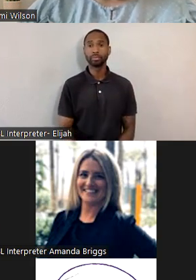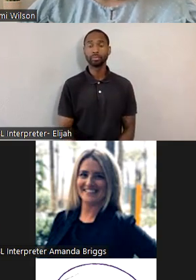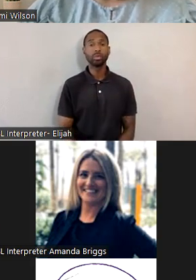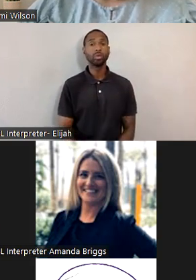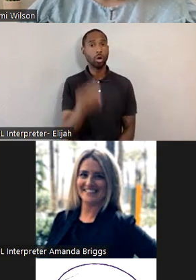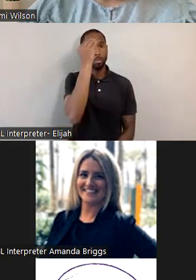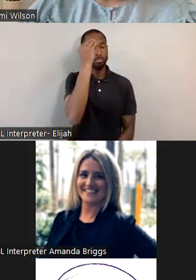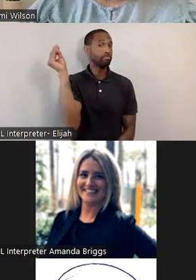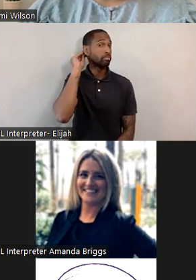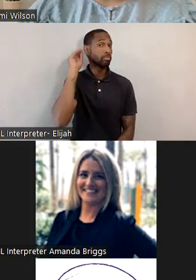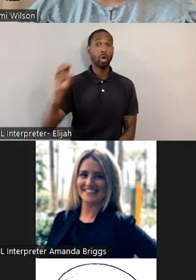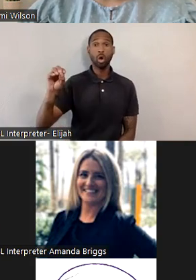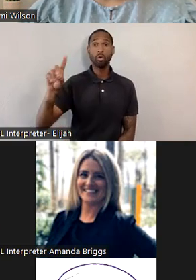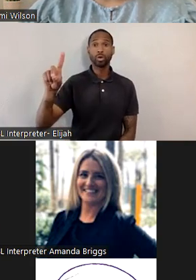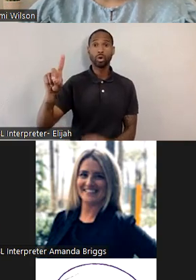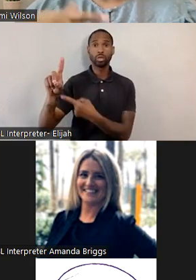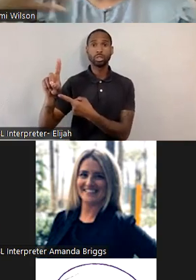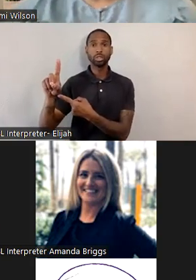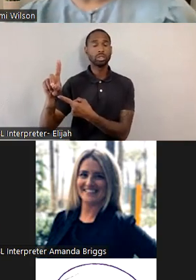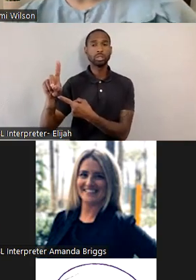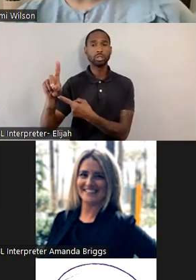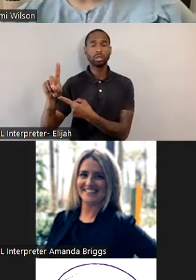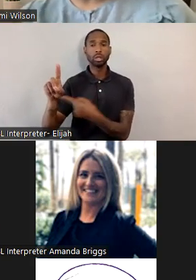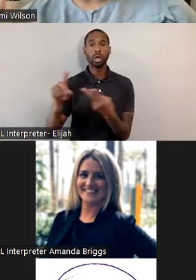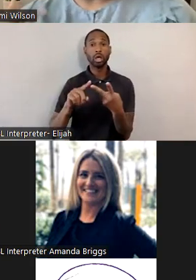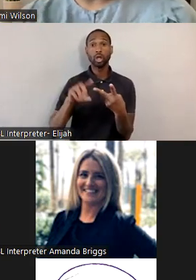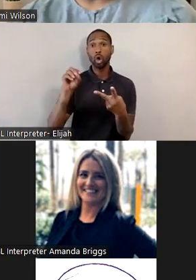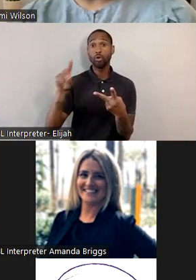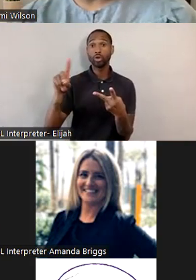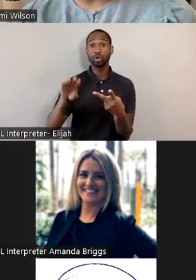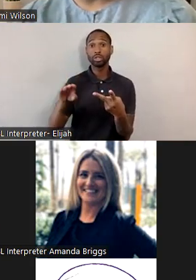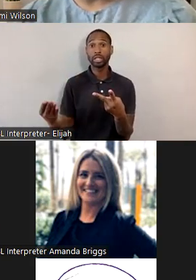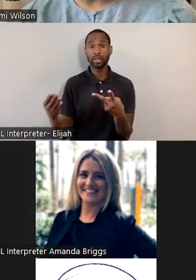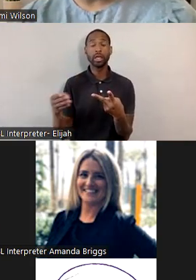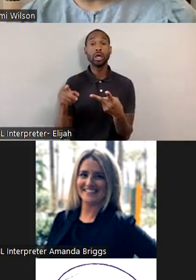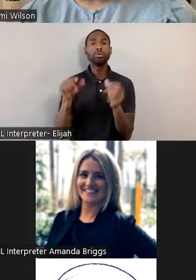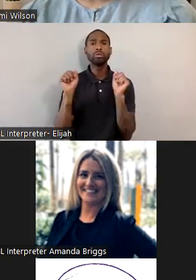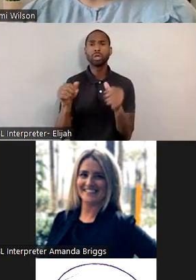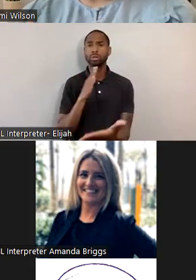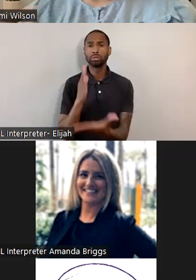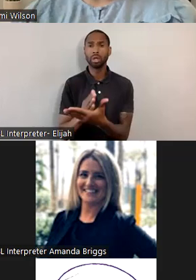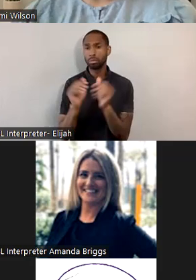that overdoses and overdose deaths are completely preventable. And with the right